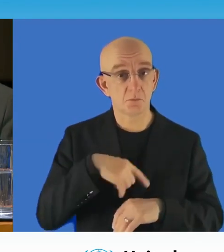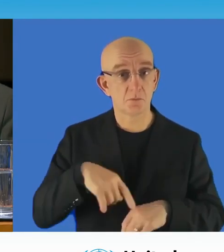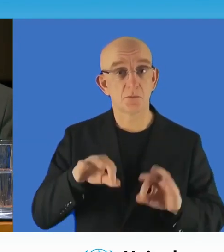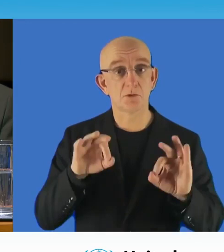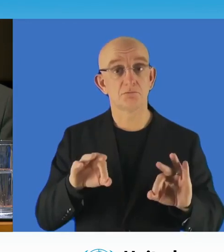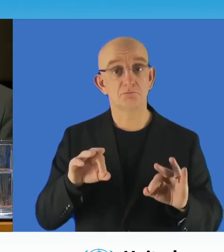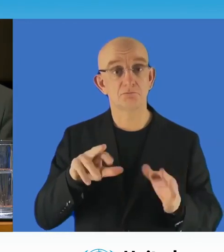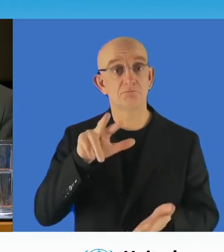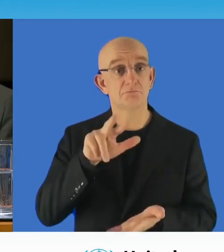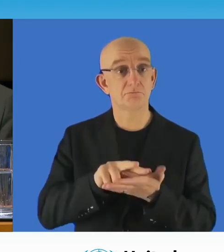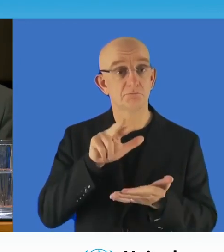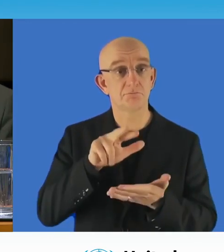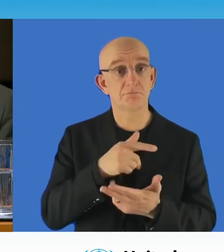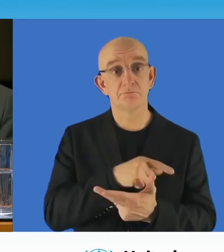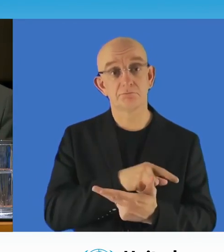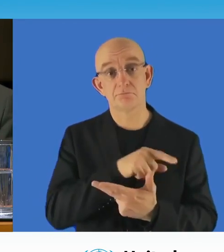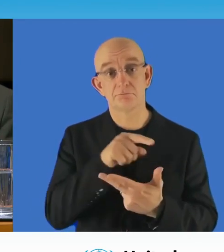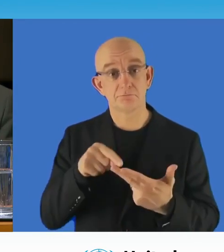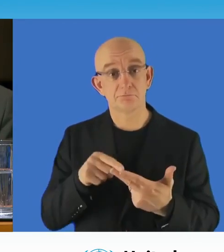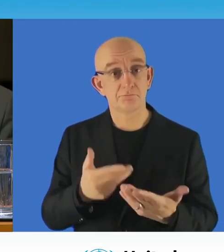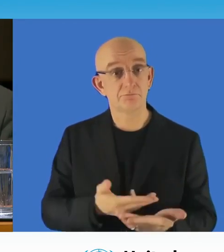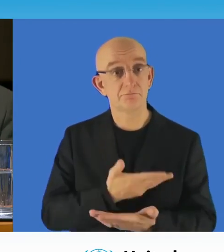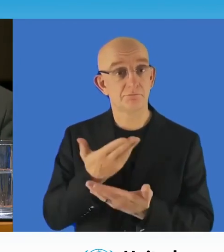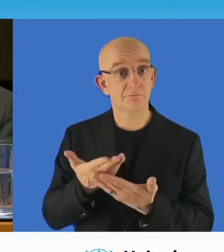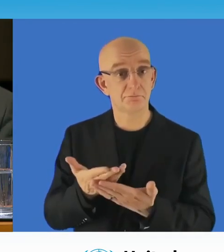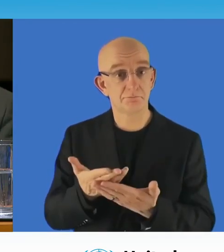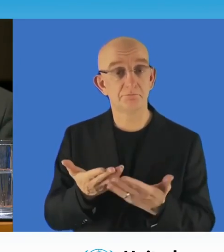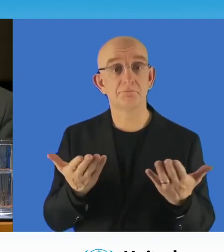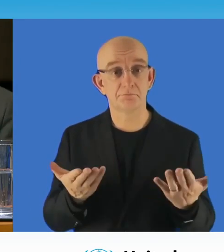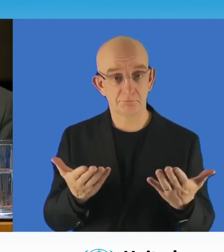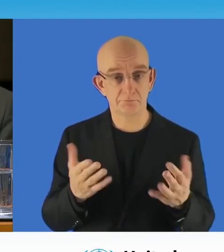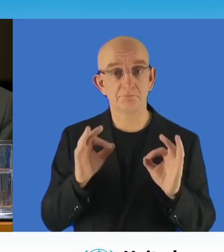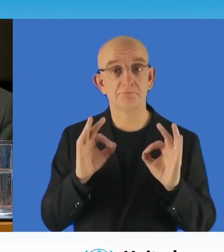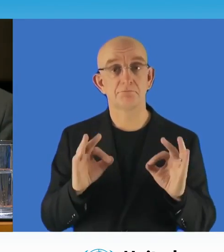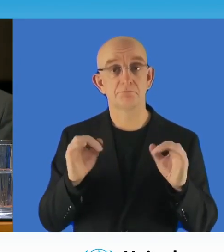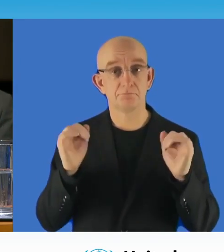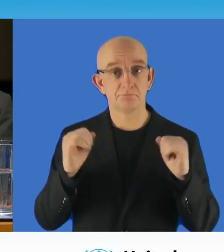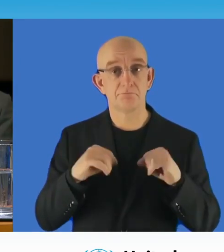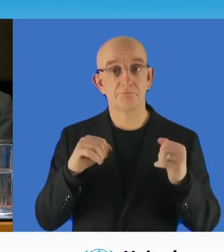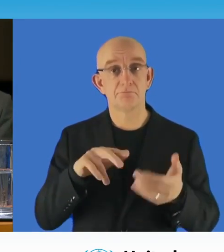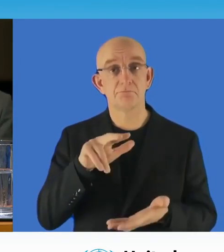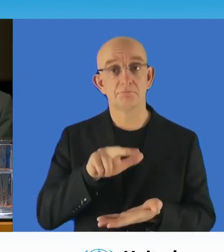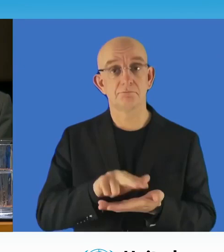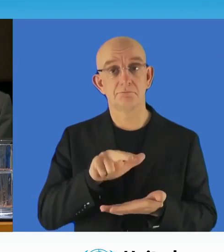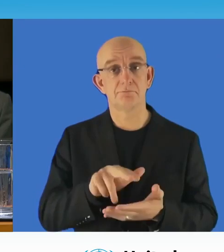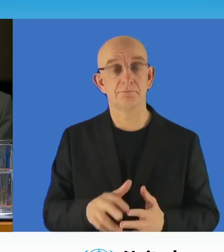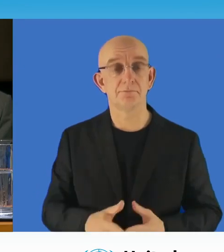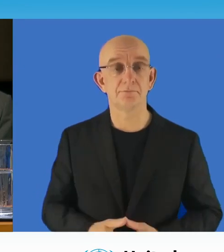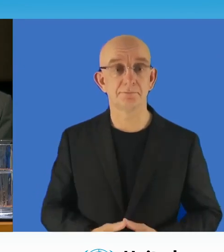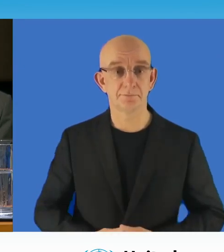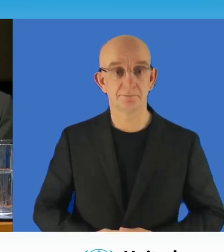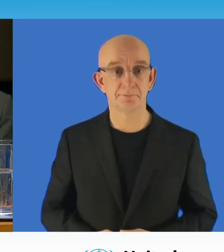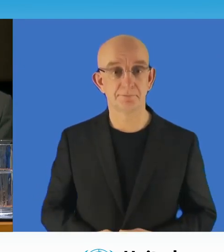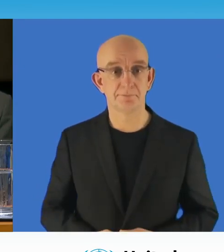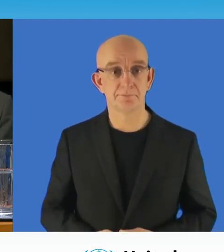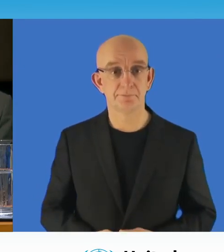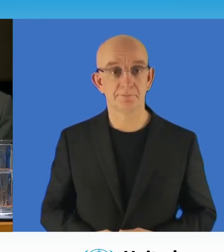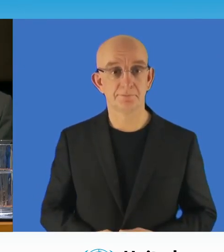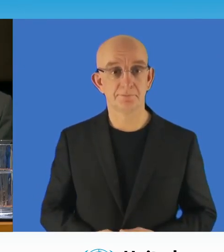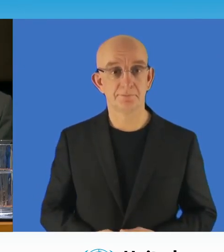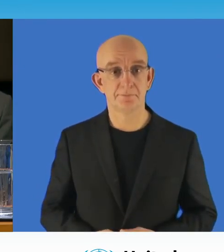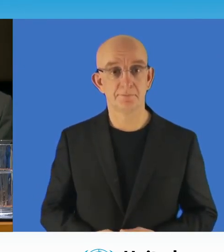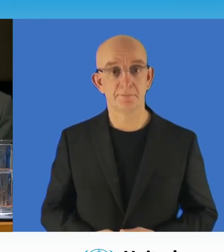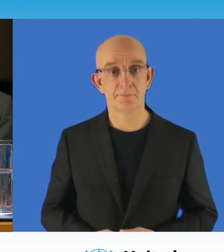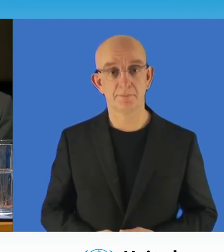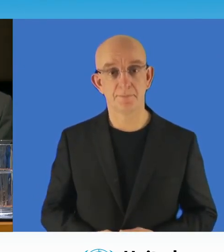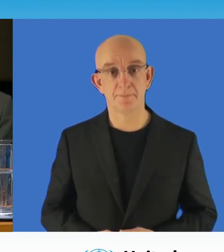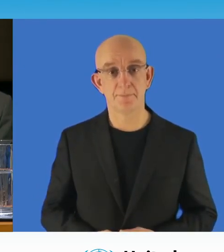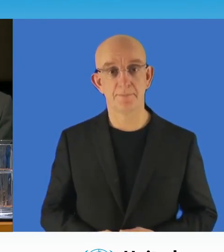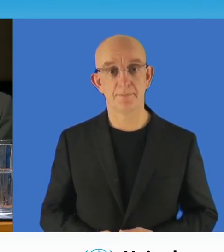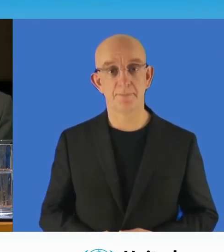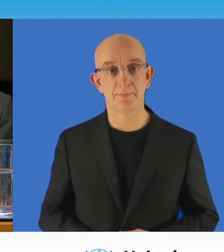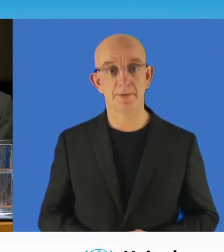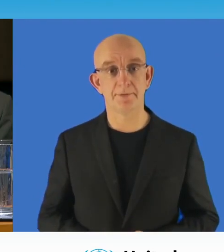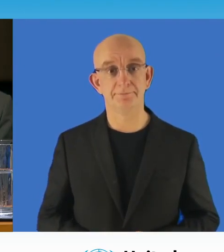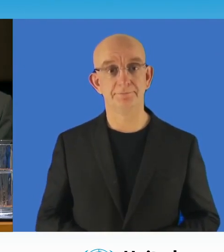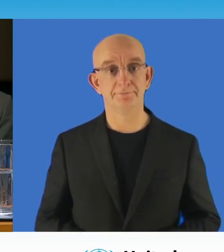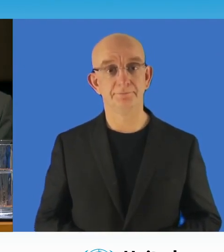decided ladies and gentlemen we have now reached the closing session of the conference I would